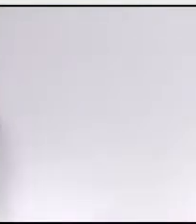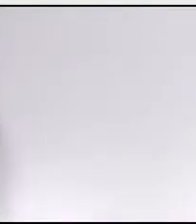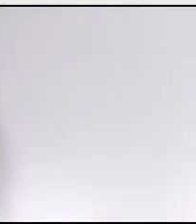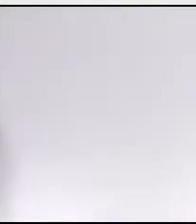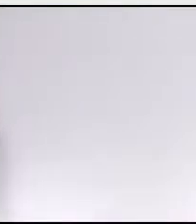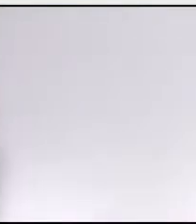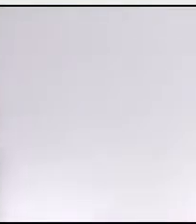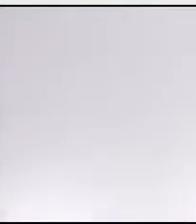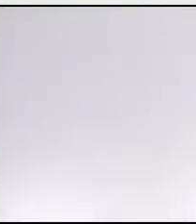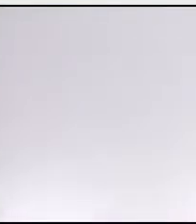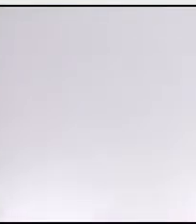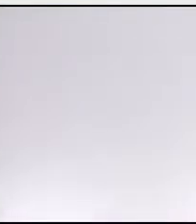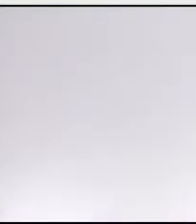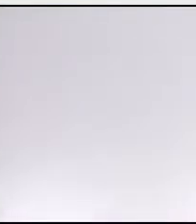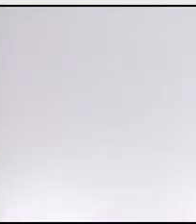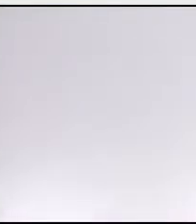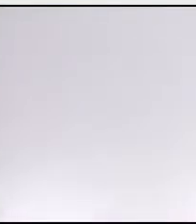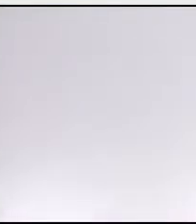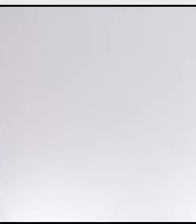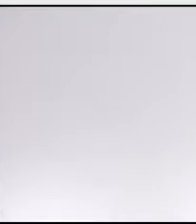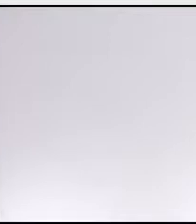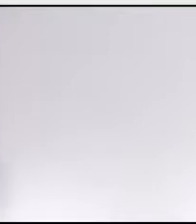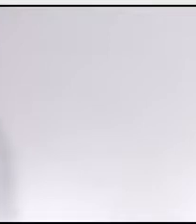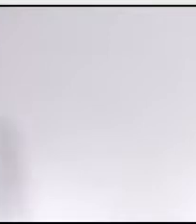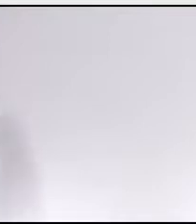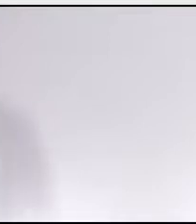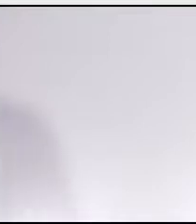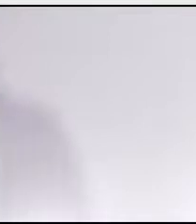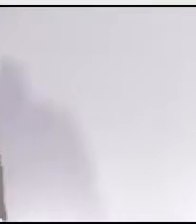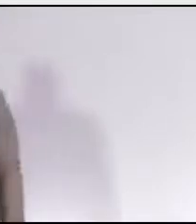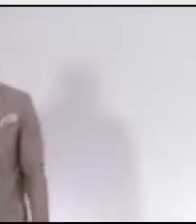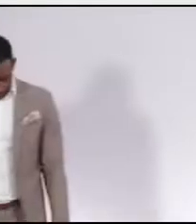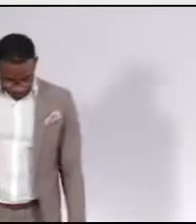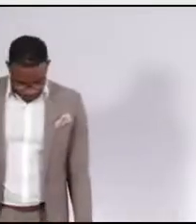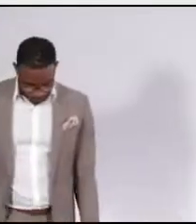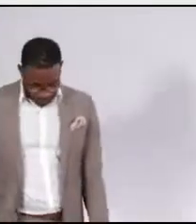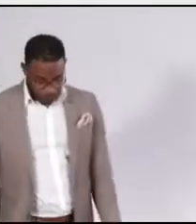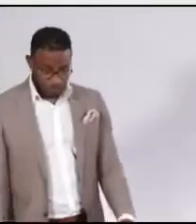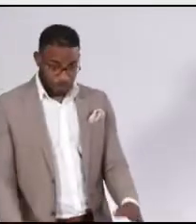so It looks like we're seeing a little bit of a consistent split here about 60%